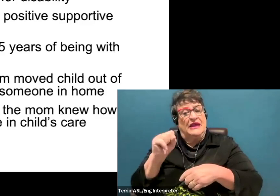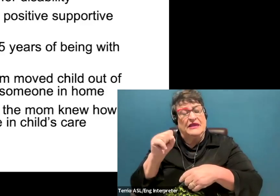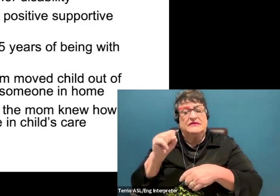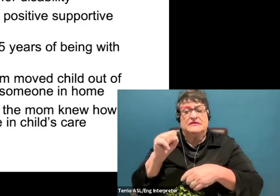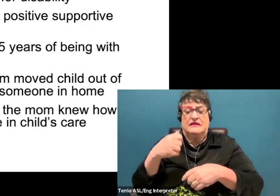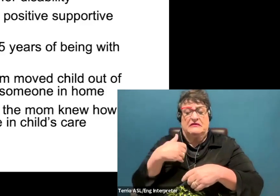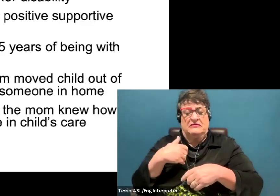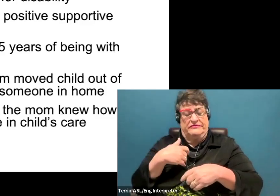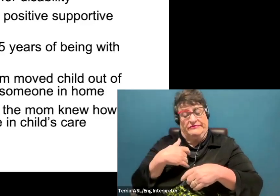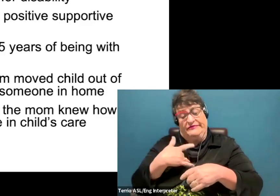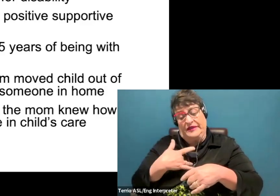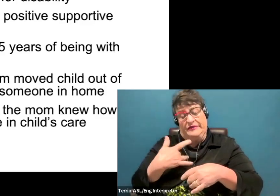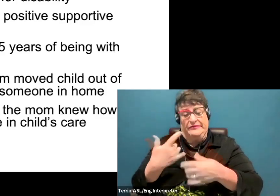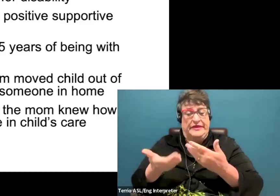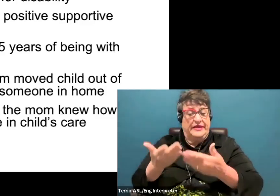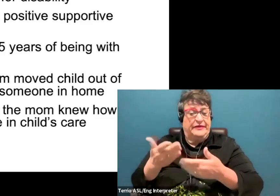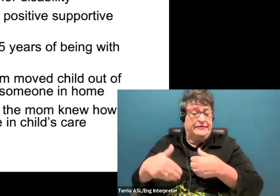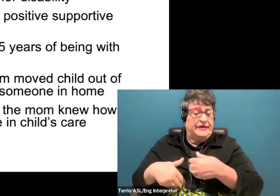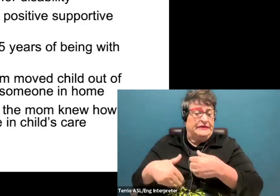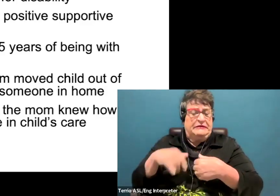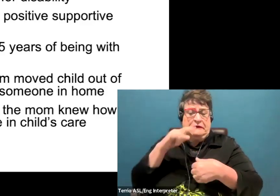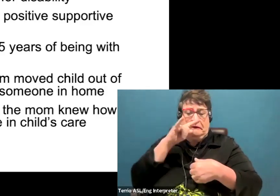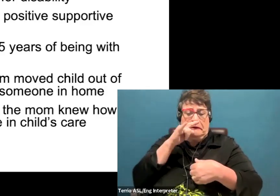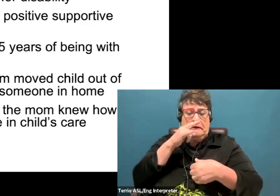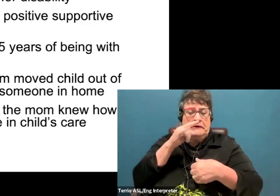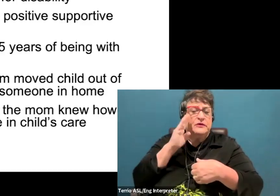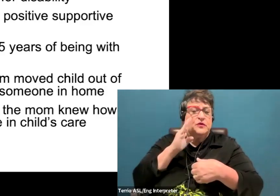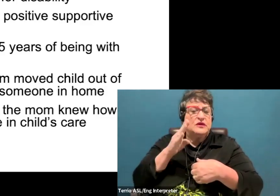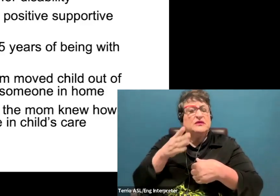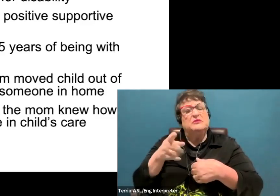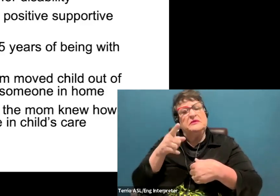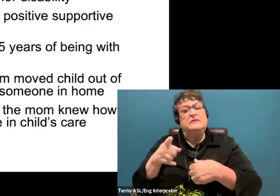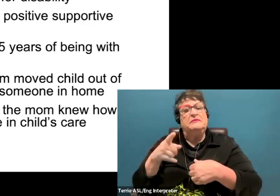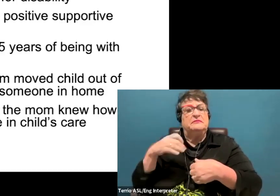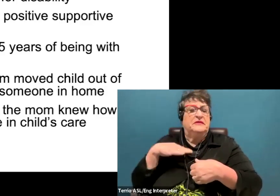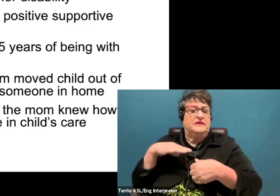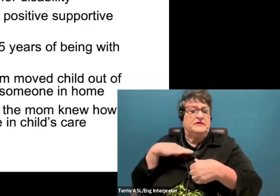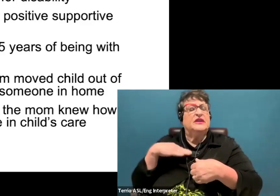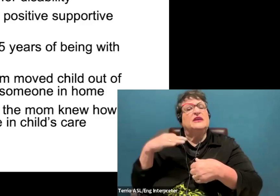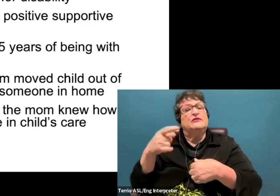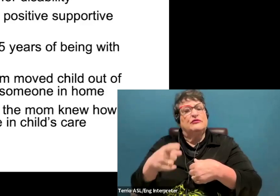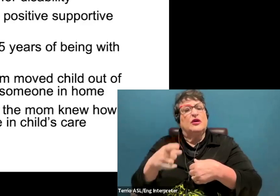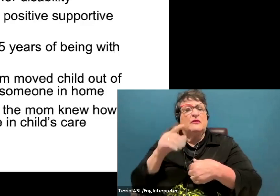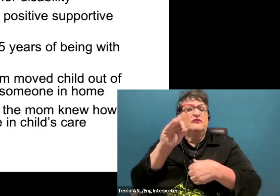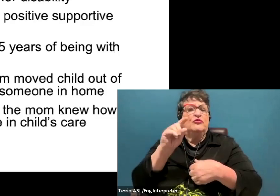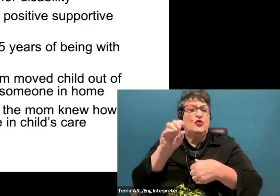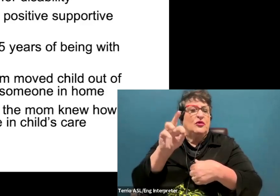is that this kid could benefit from getting extended foster care benefits, and it would probably be better than letting her live with